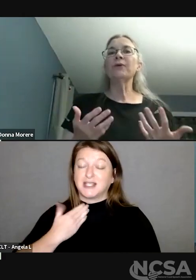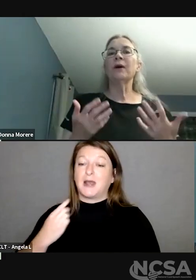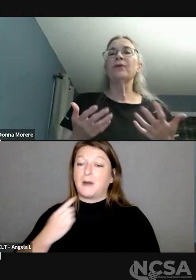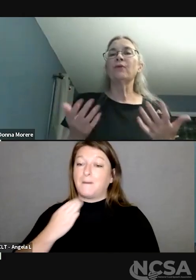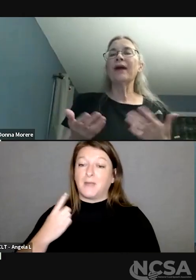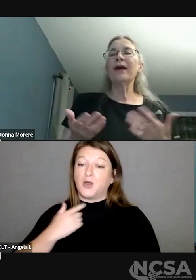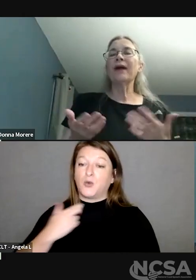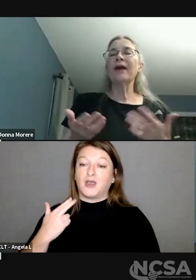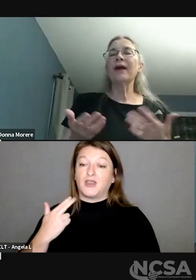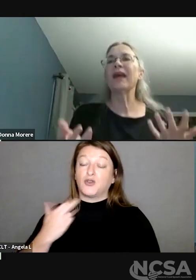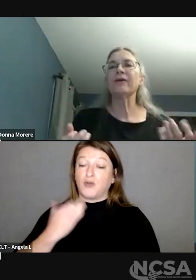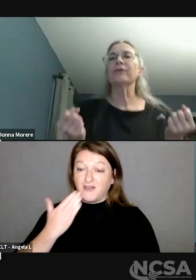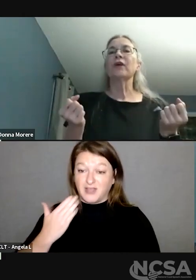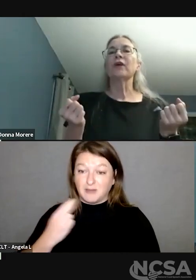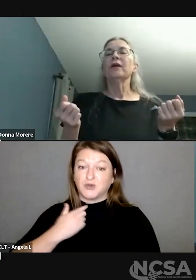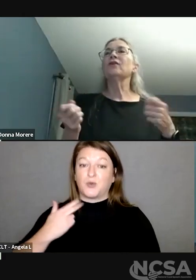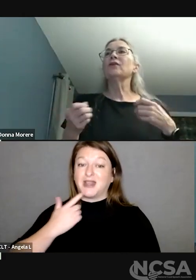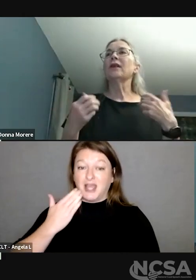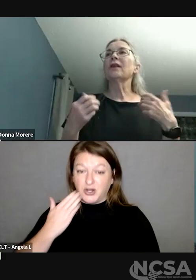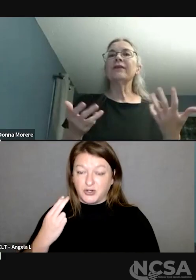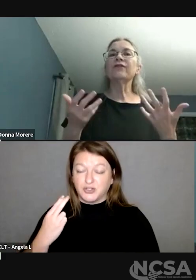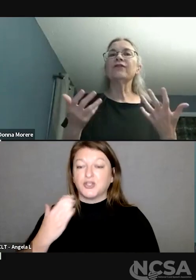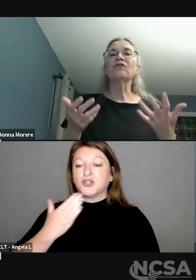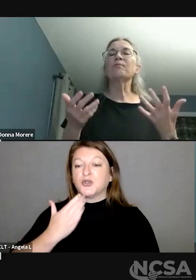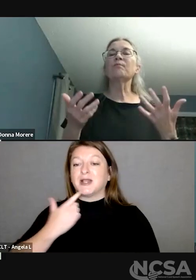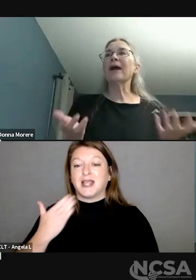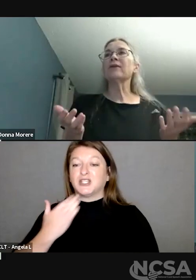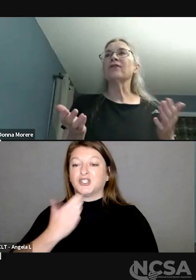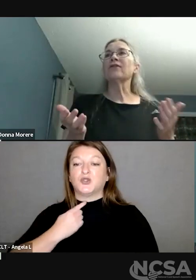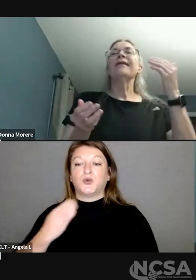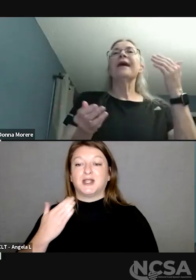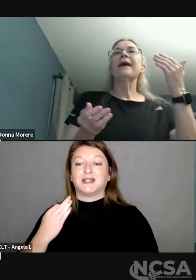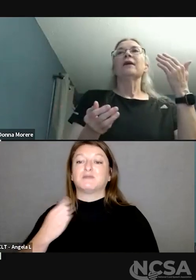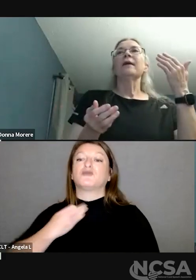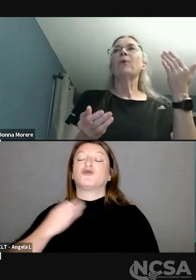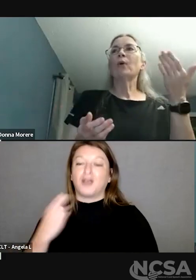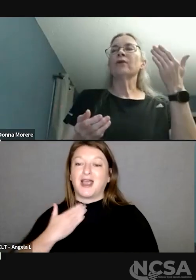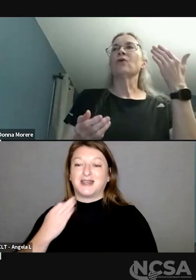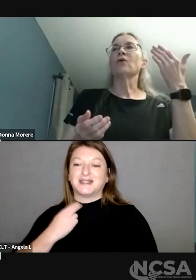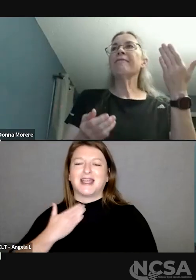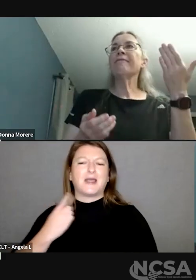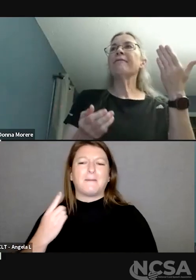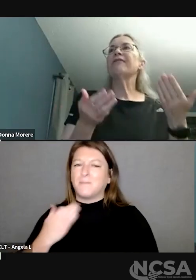graphemes with letters to let students practice that important grapheme